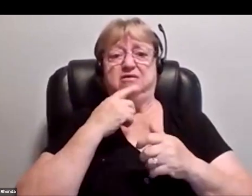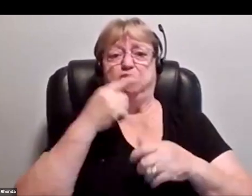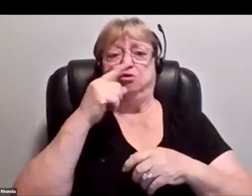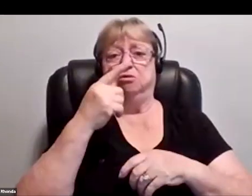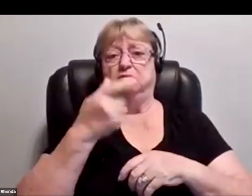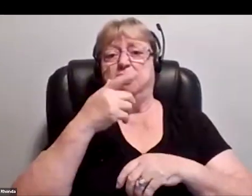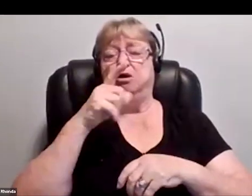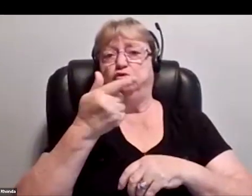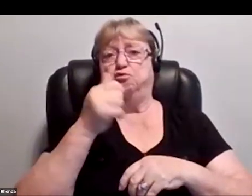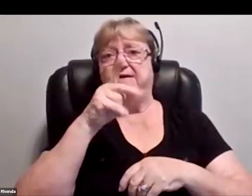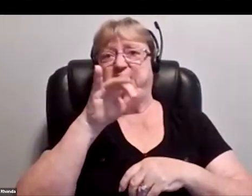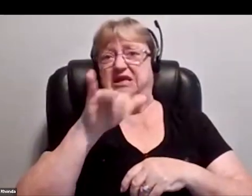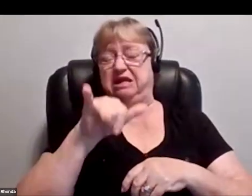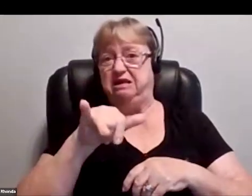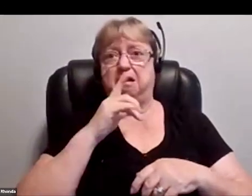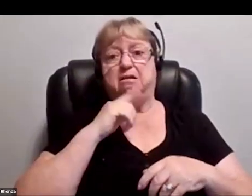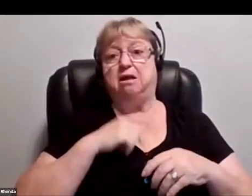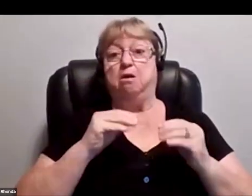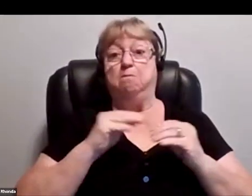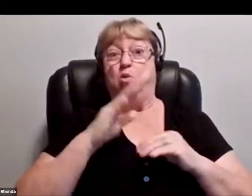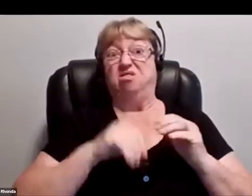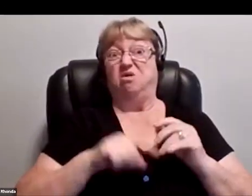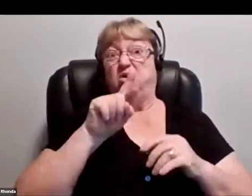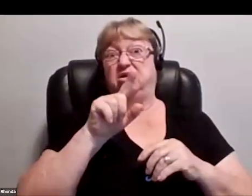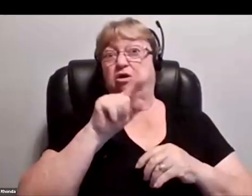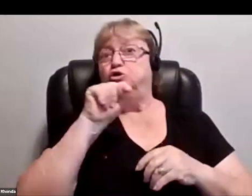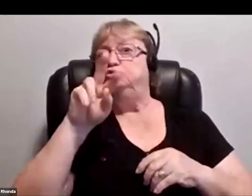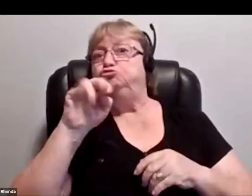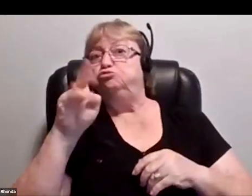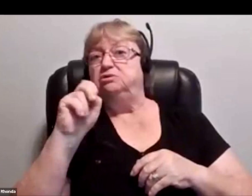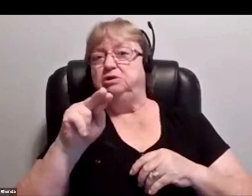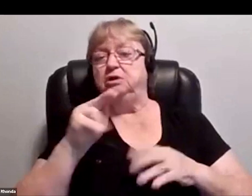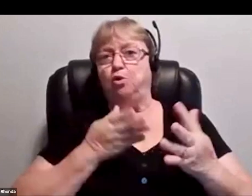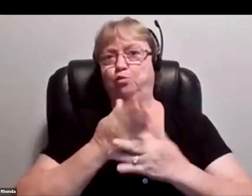and more than a trillion pass through your body every single second.